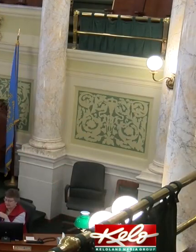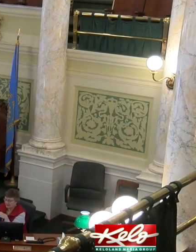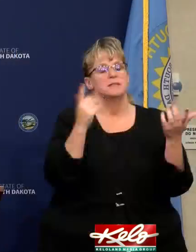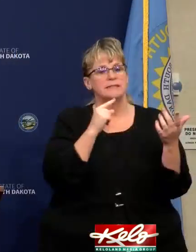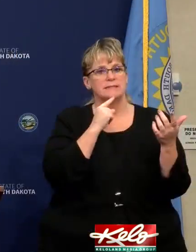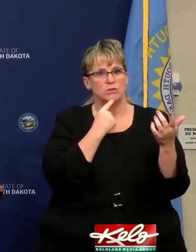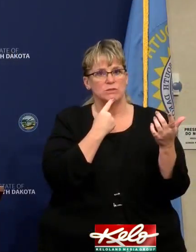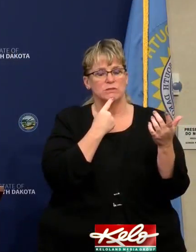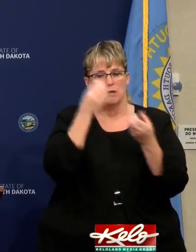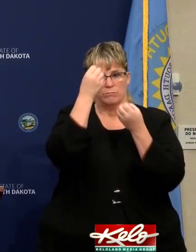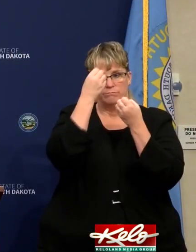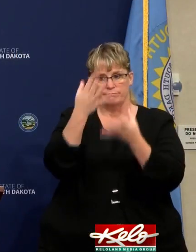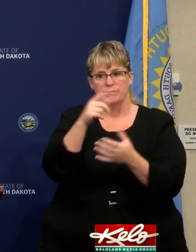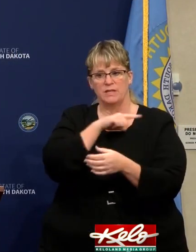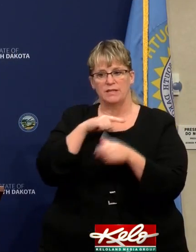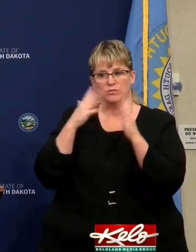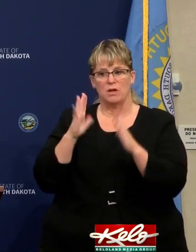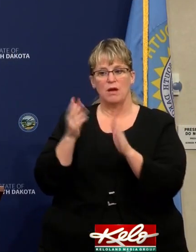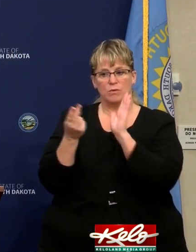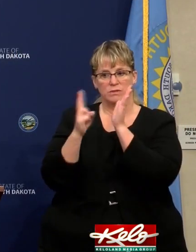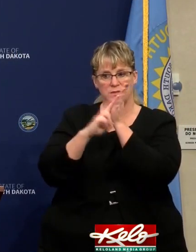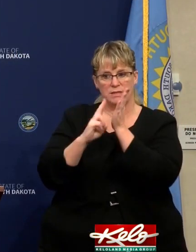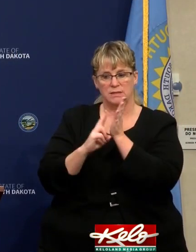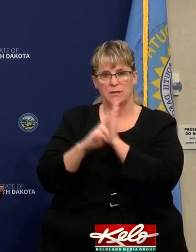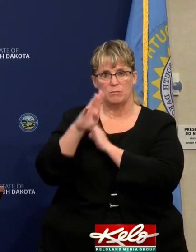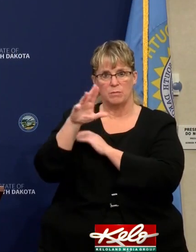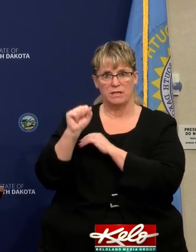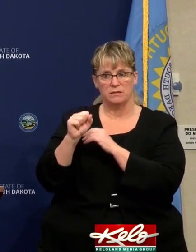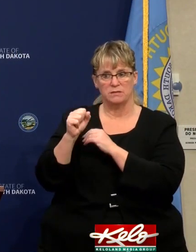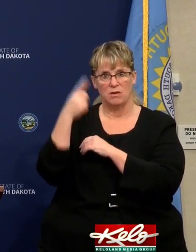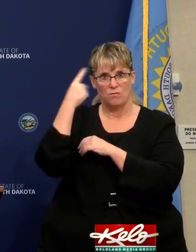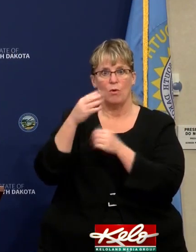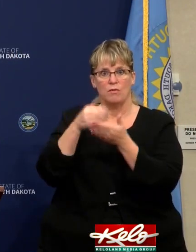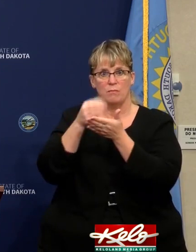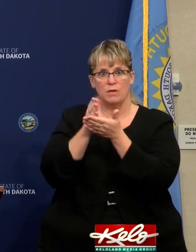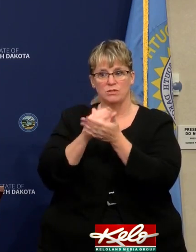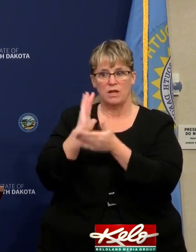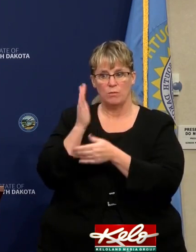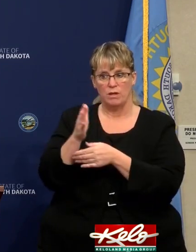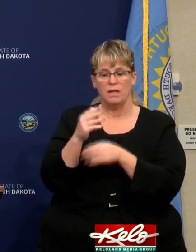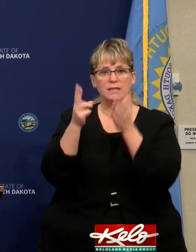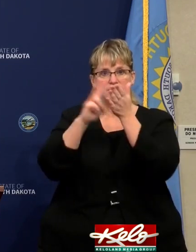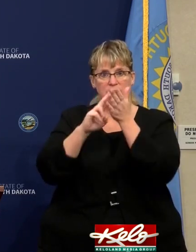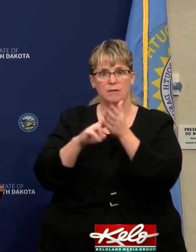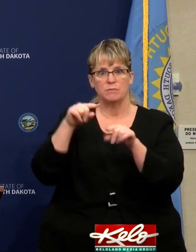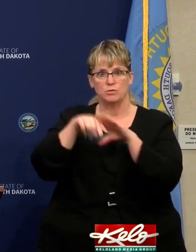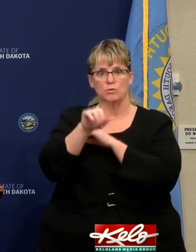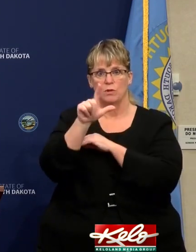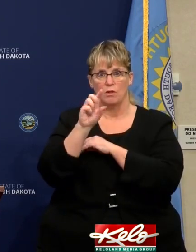SIGNIFICANT IMPACT ON THE STATE'S BUDGET. "I'M TELLING THE LEGISLATORS THAT I WILL SIGN BILLS THAT WE DID FOR THE BUDGET, AND SIGN